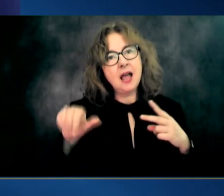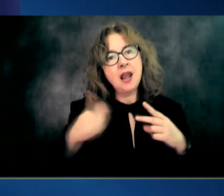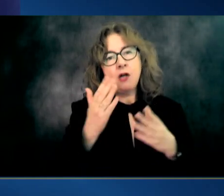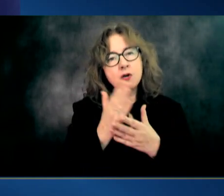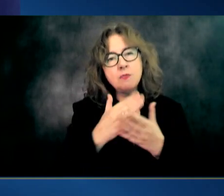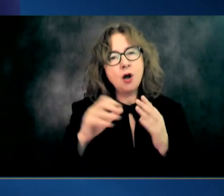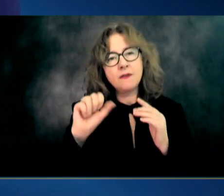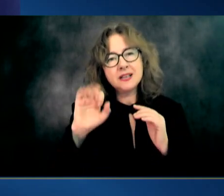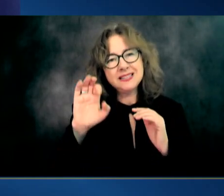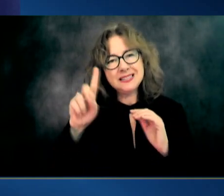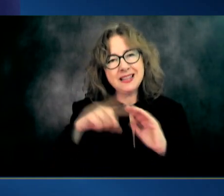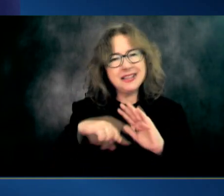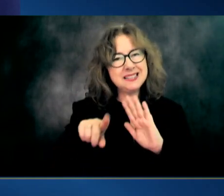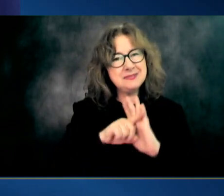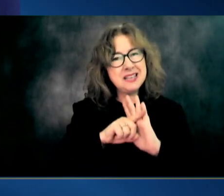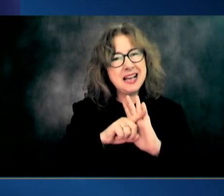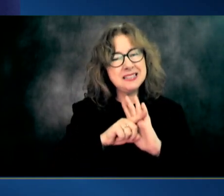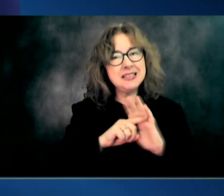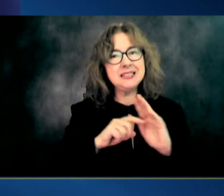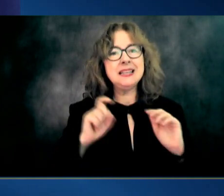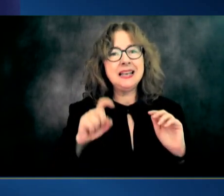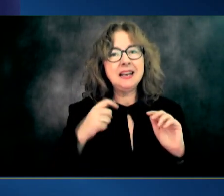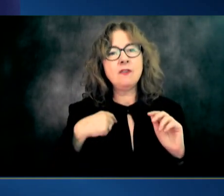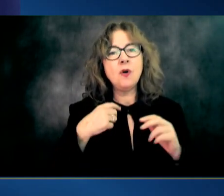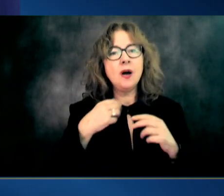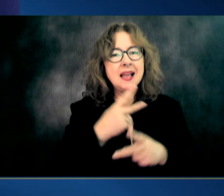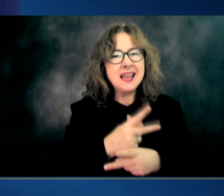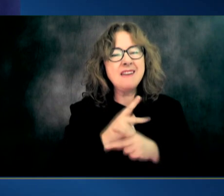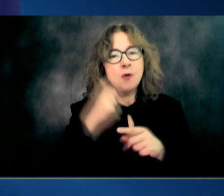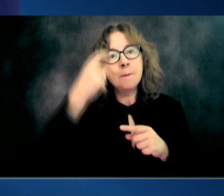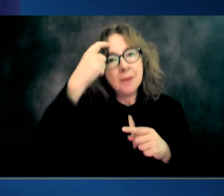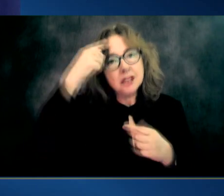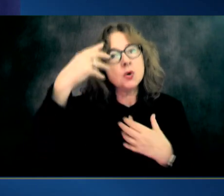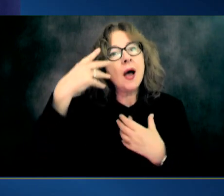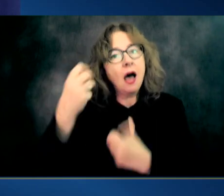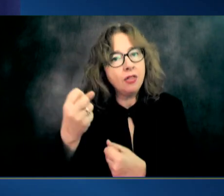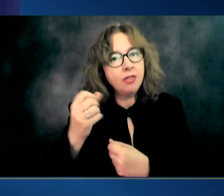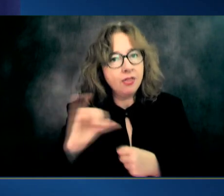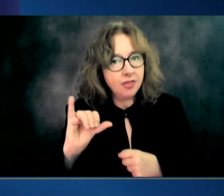which is the need for your mental health care. And we see this also in infertility care. You